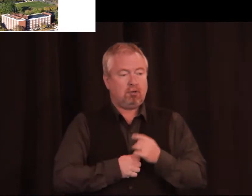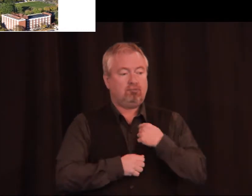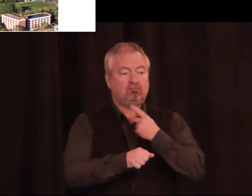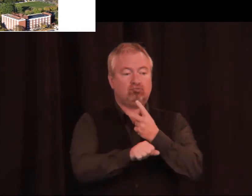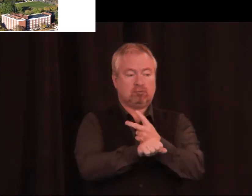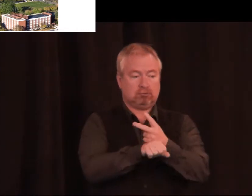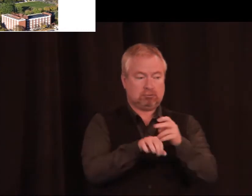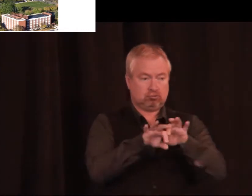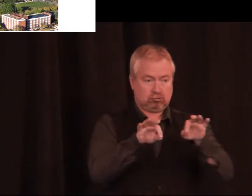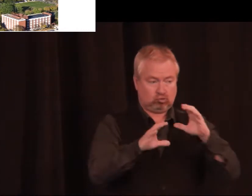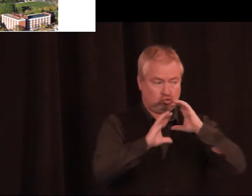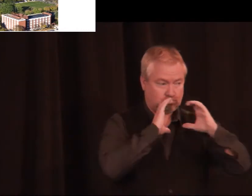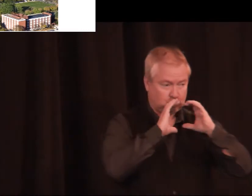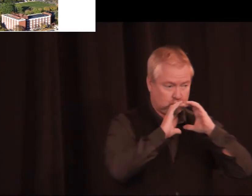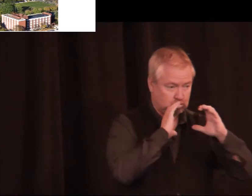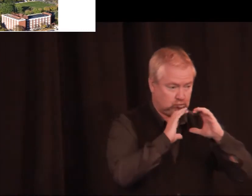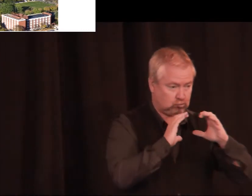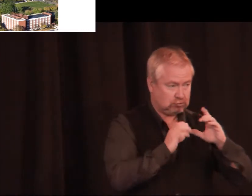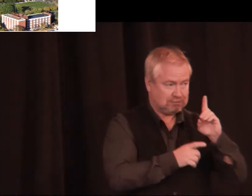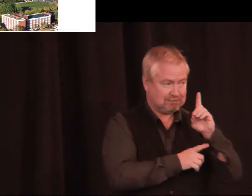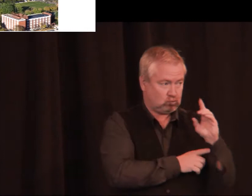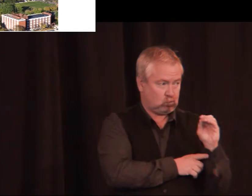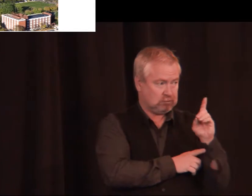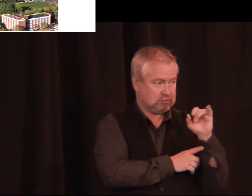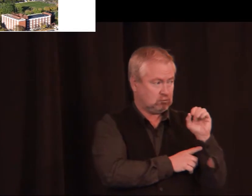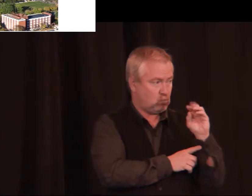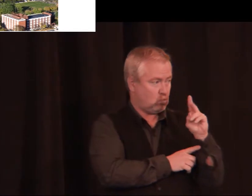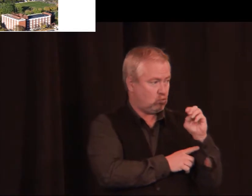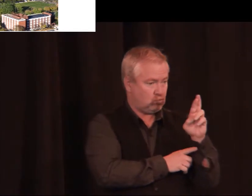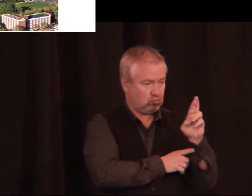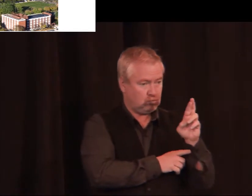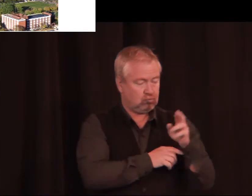in communication disorders at the University of Minnesota Twin Cities,